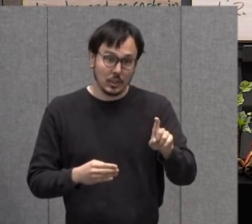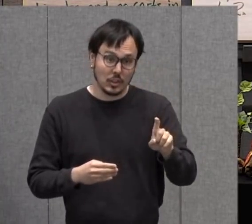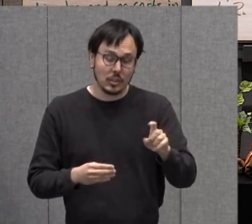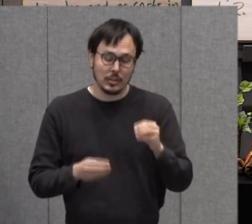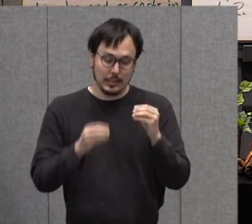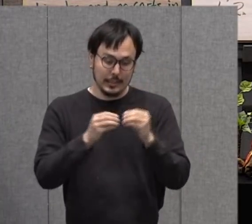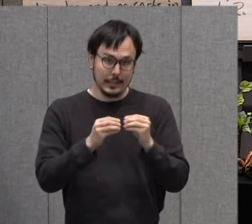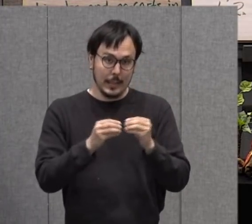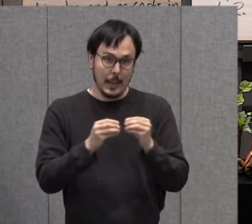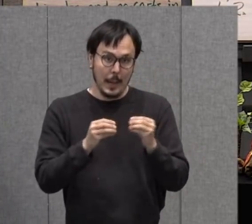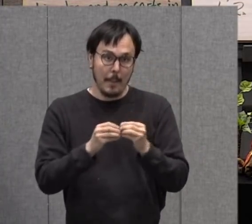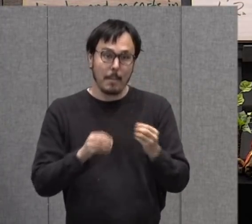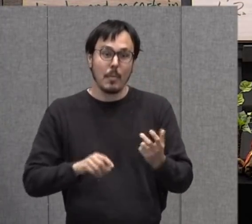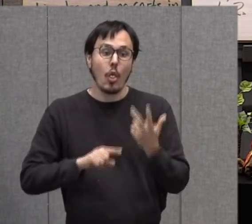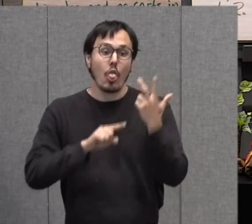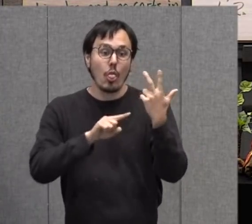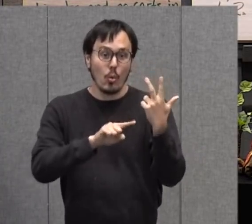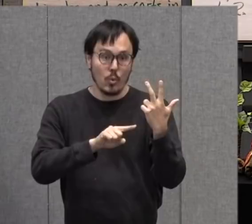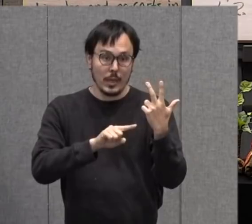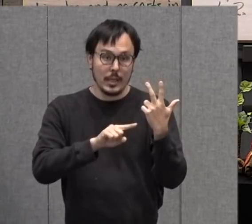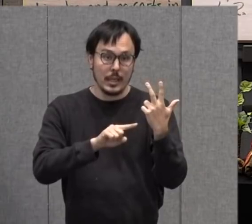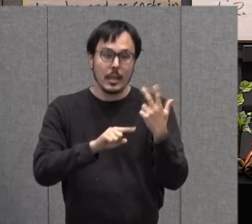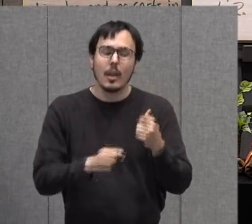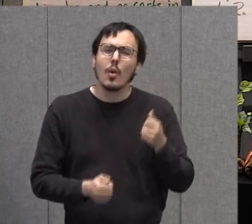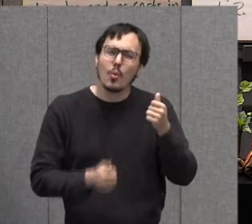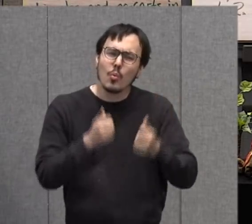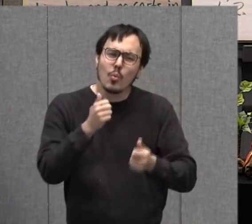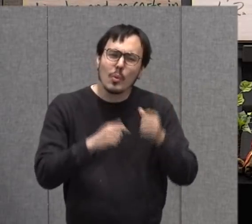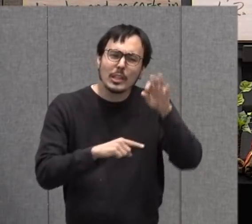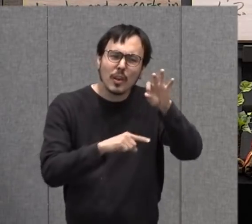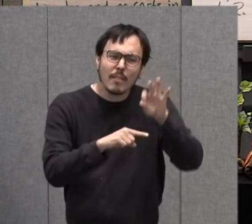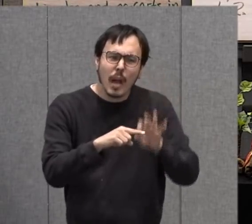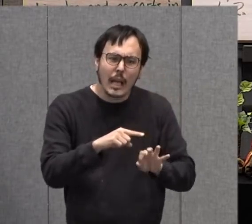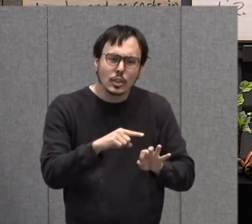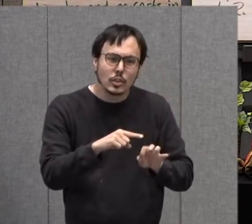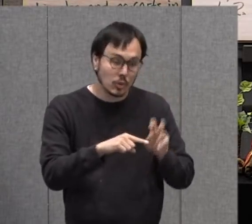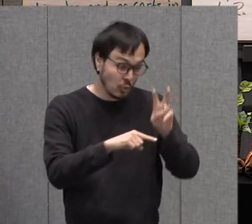Says, which of the two fractions two thirds or two fifths